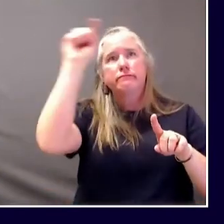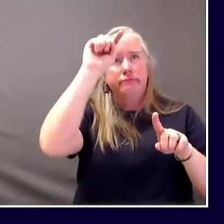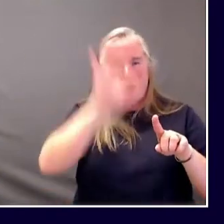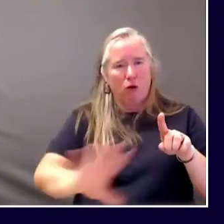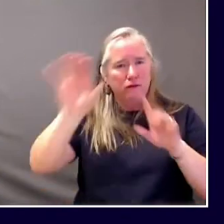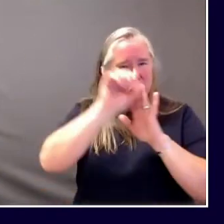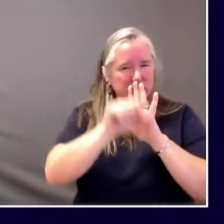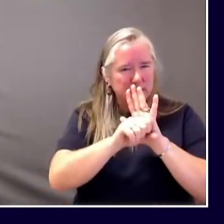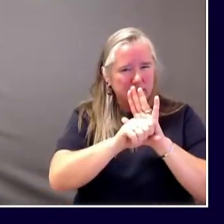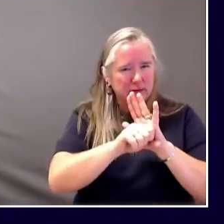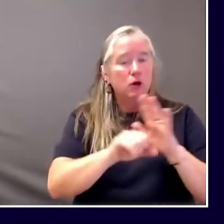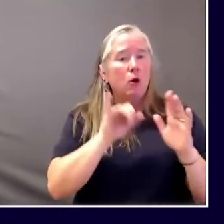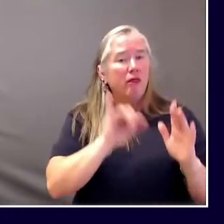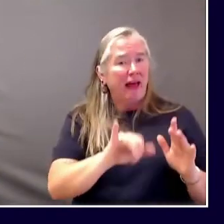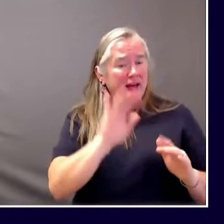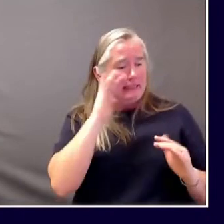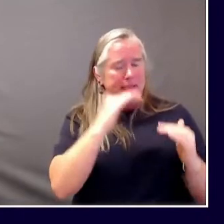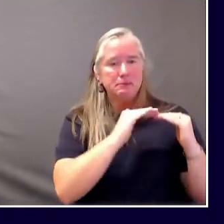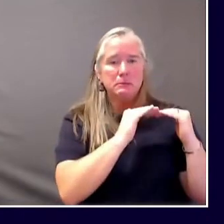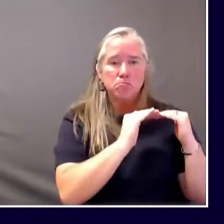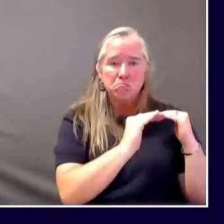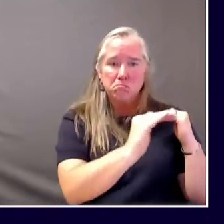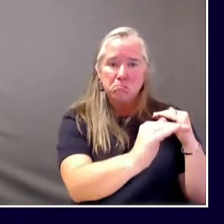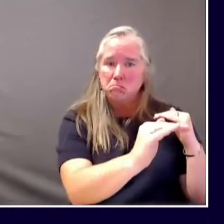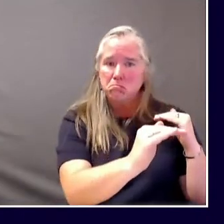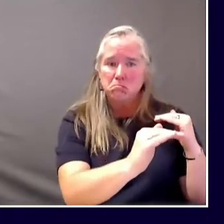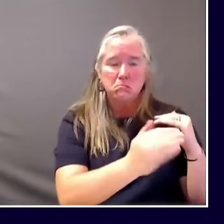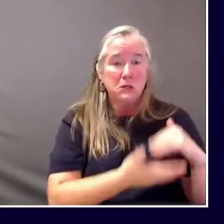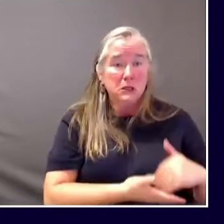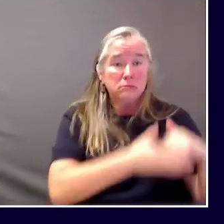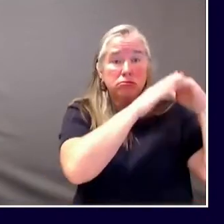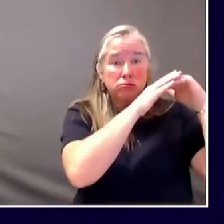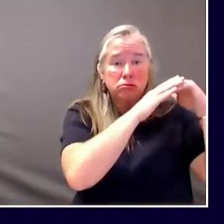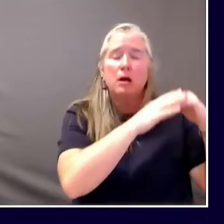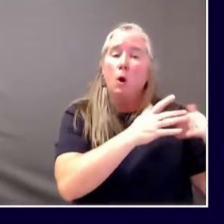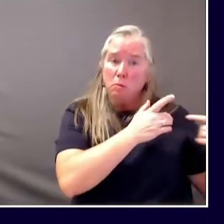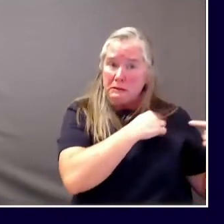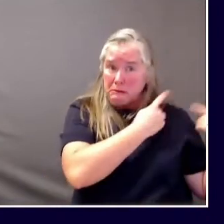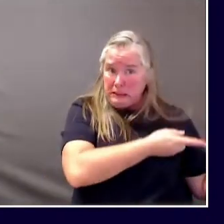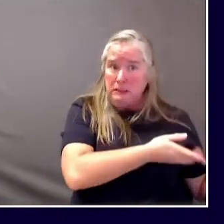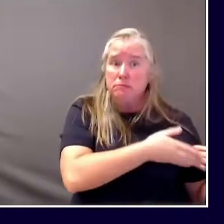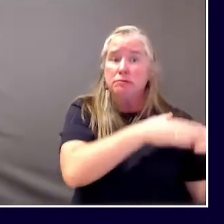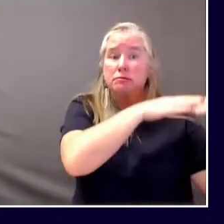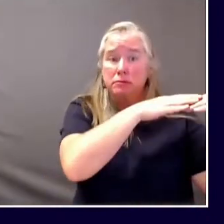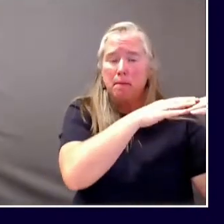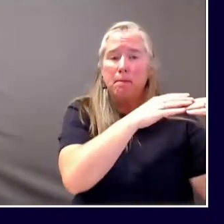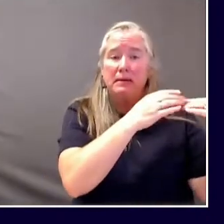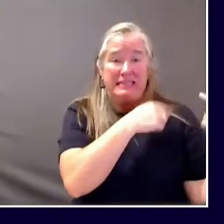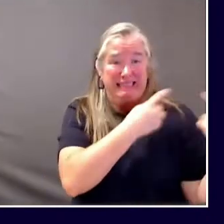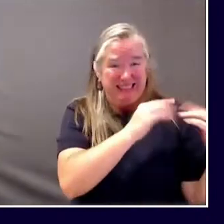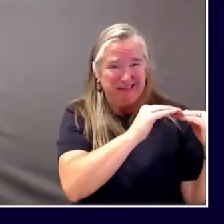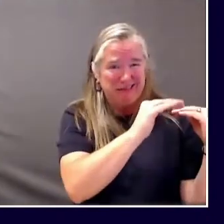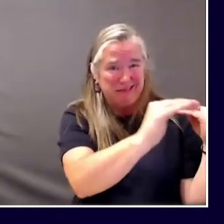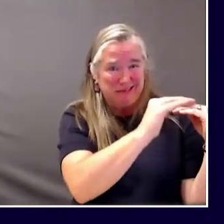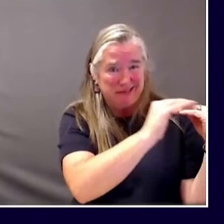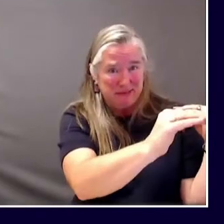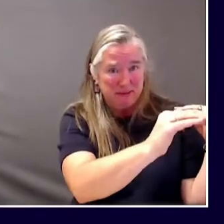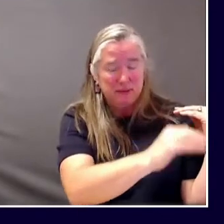hold back variable study and we've seen other changes